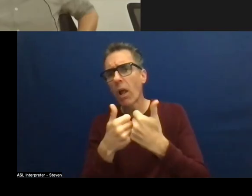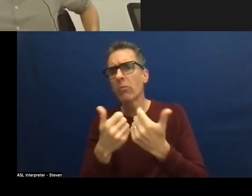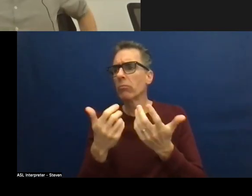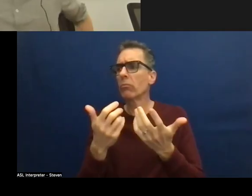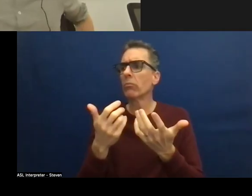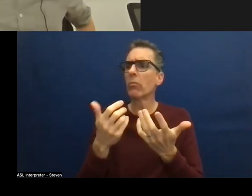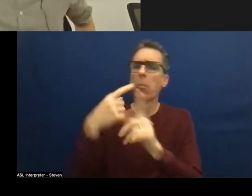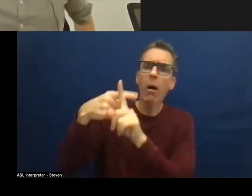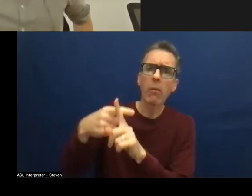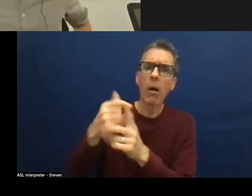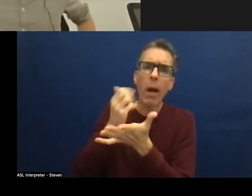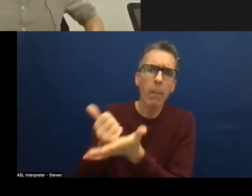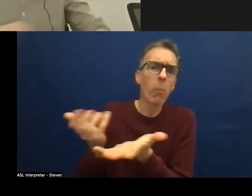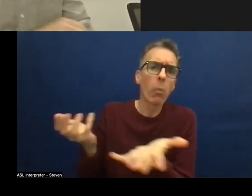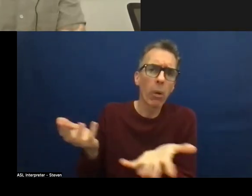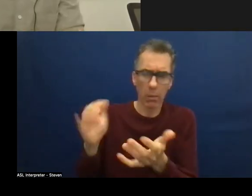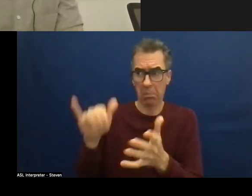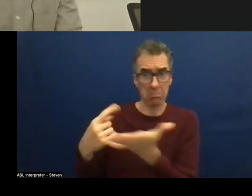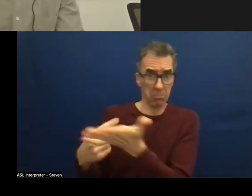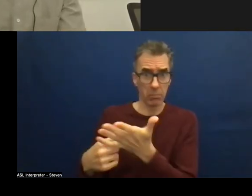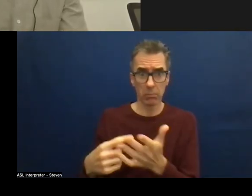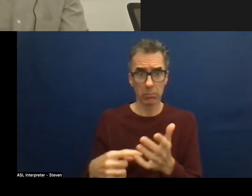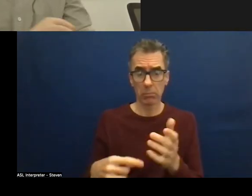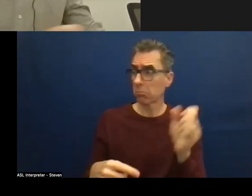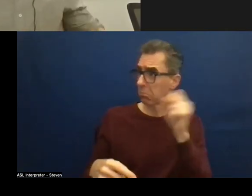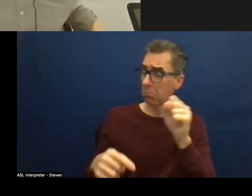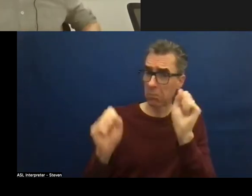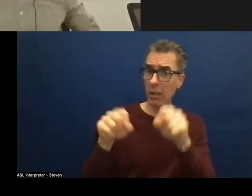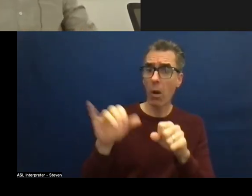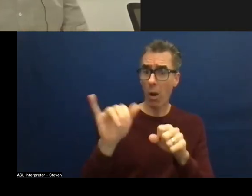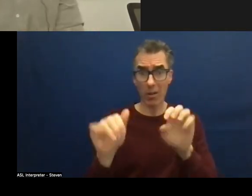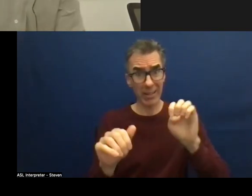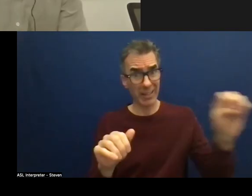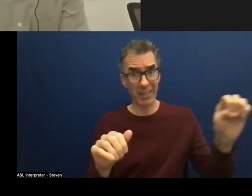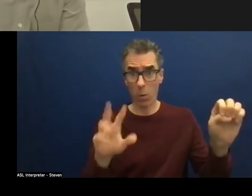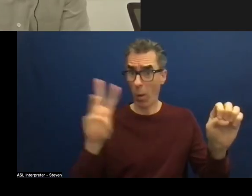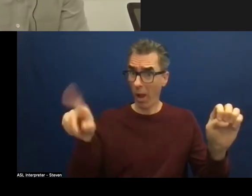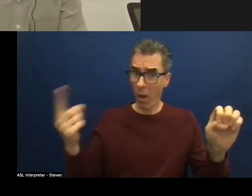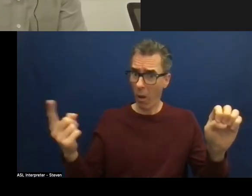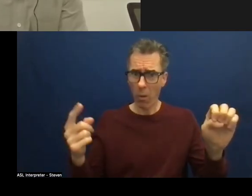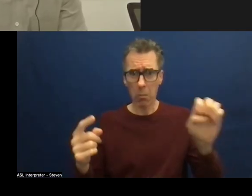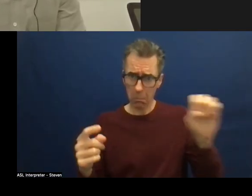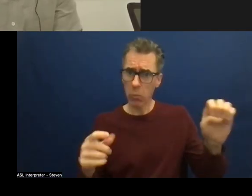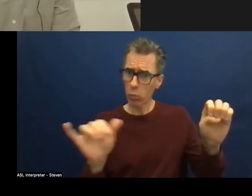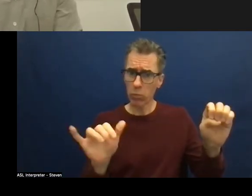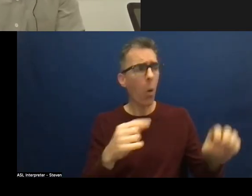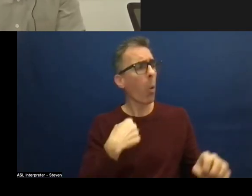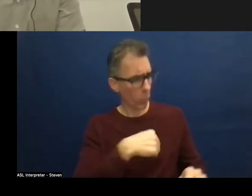Yeah, I mean that's for sure we could do that, but I mean, also why not East Colfax also? Well, yeah, I mean we are doing that on East Colfax